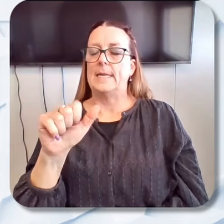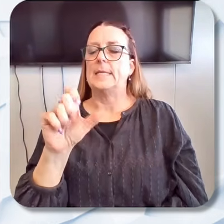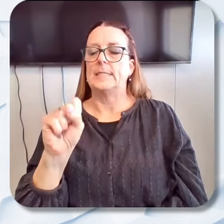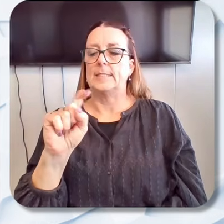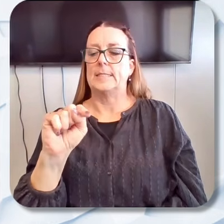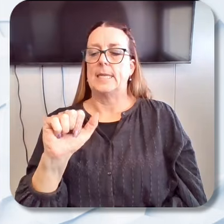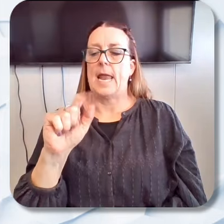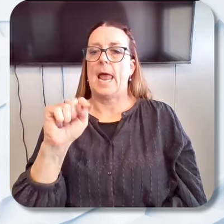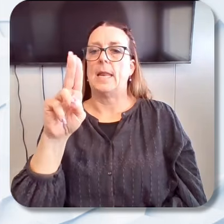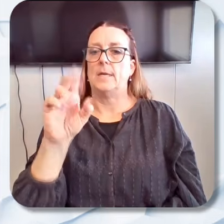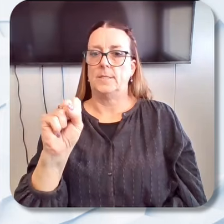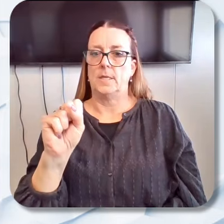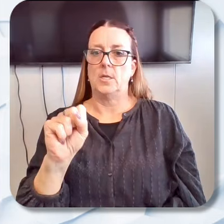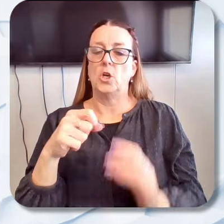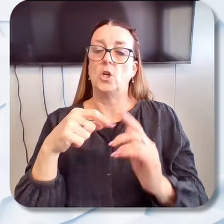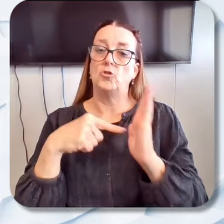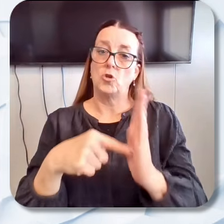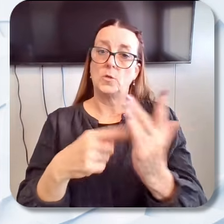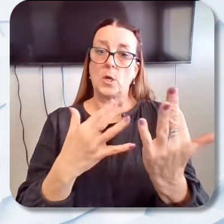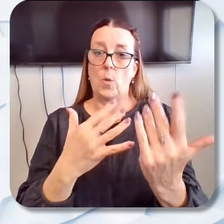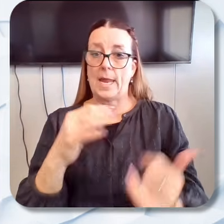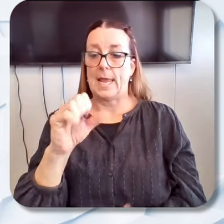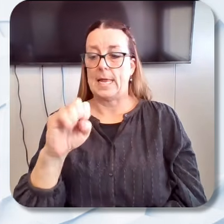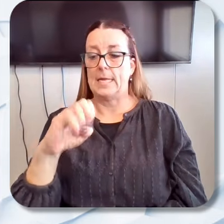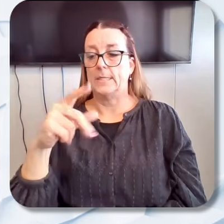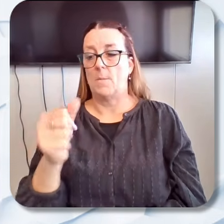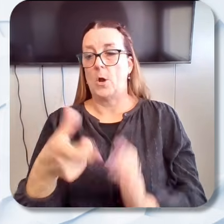this awaiting SELPA review.